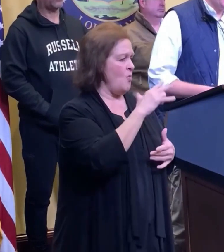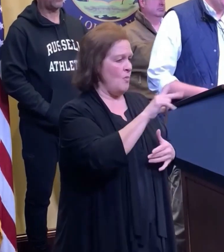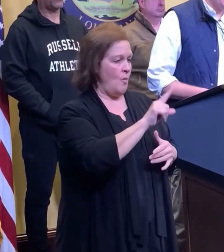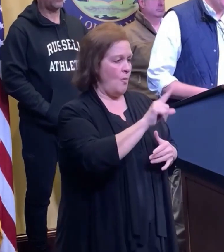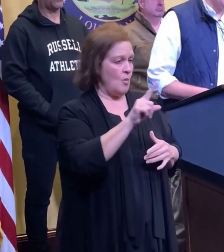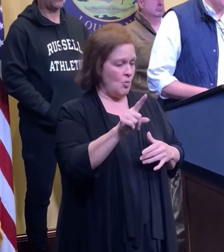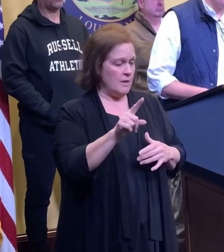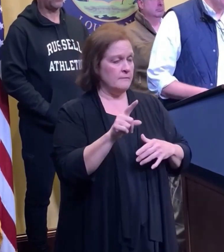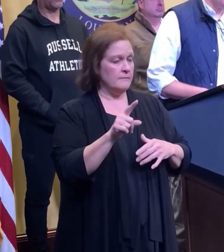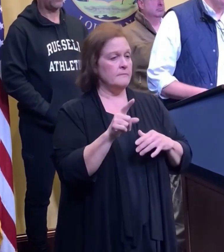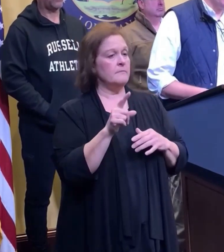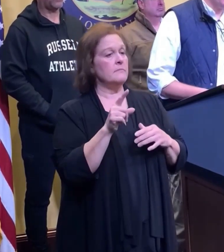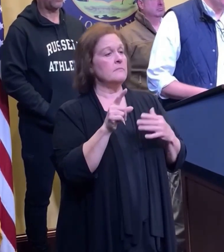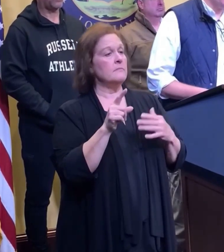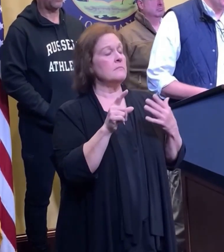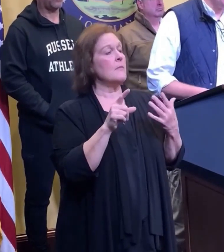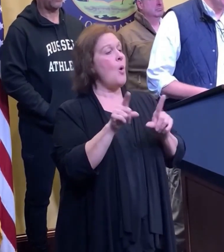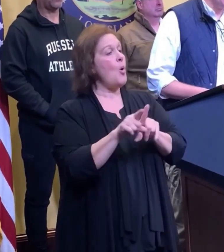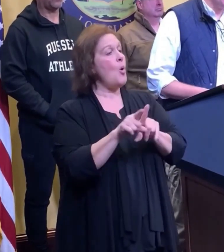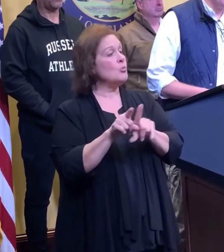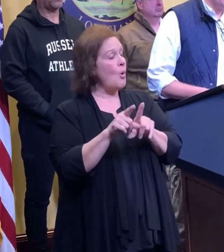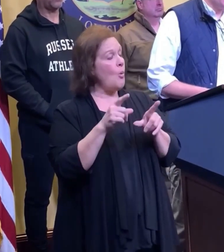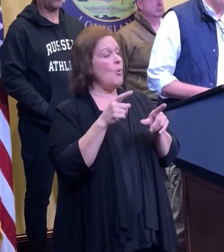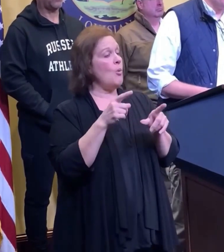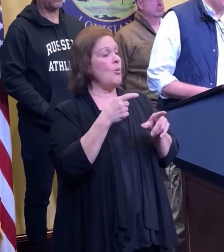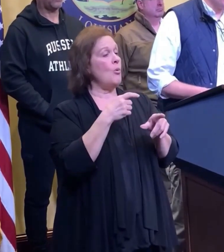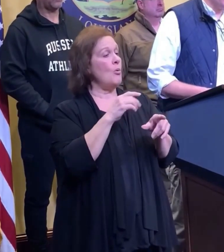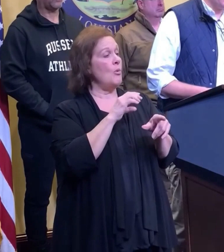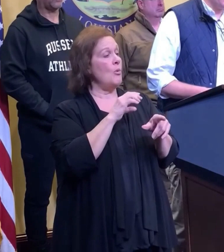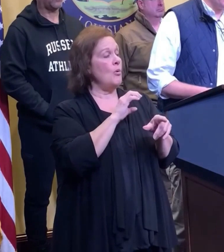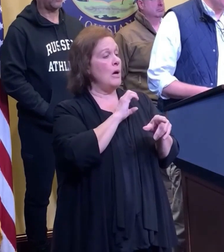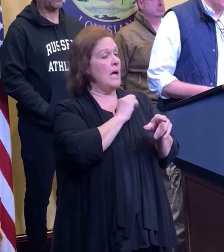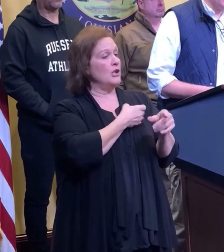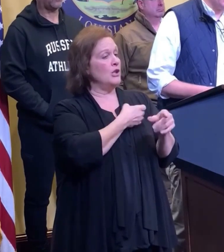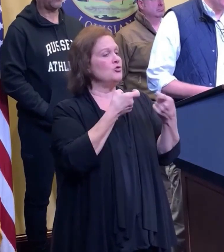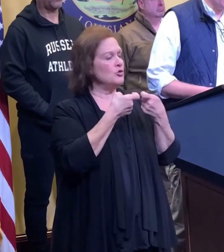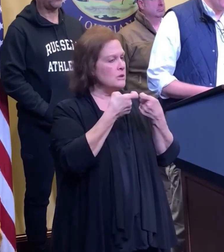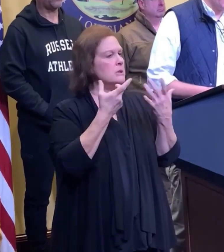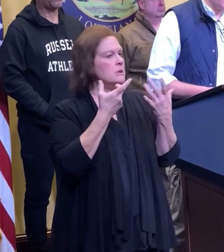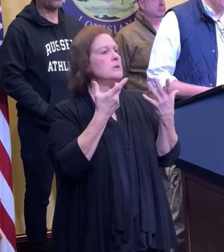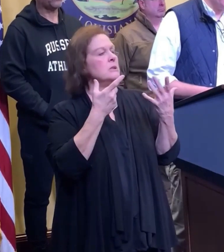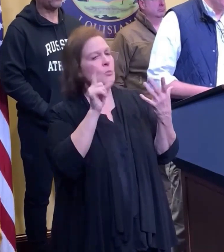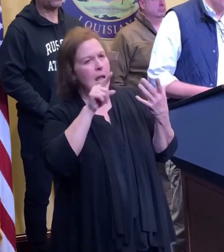and then we're also looking at where entergy's um power went down and tracking where that line